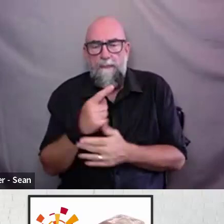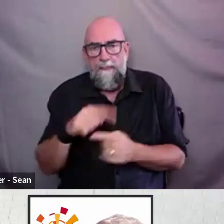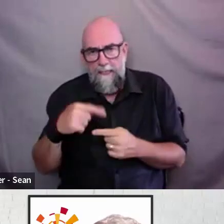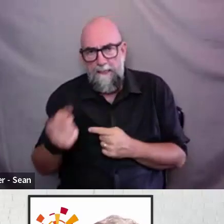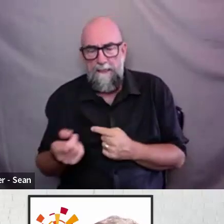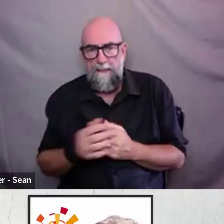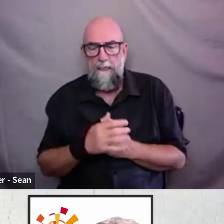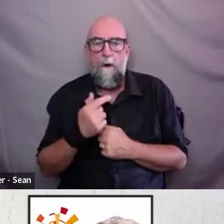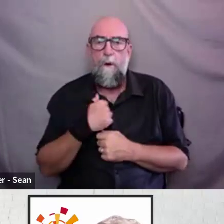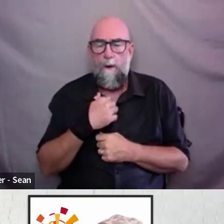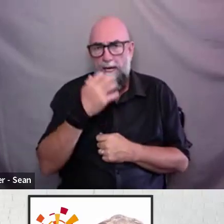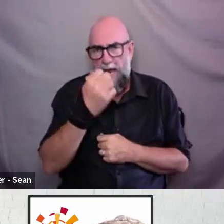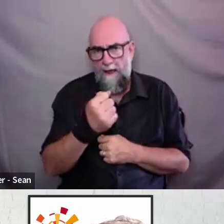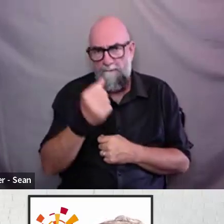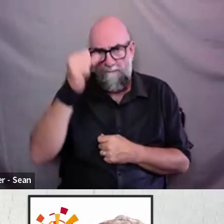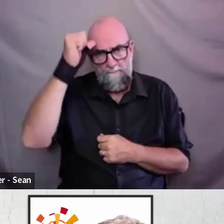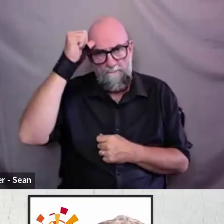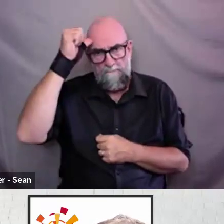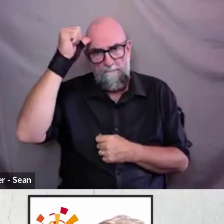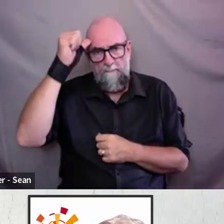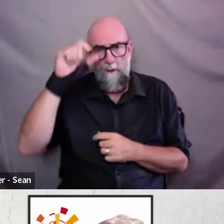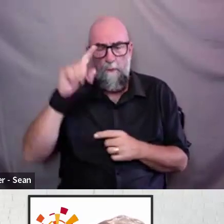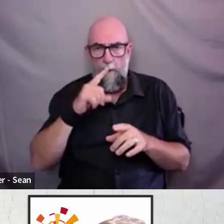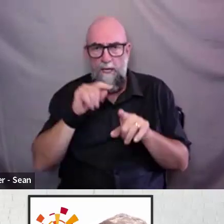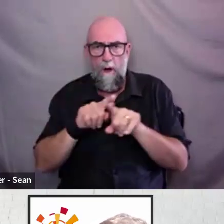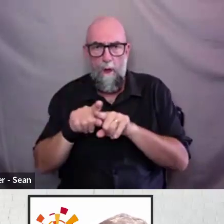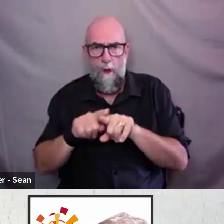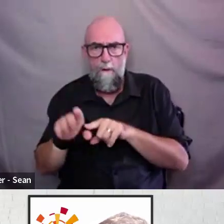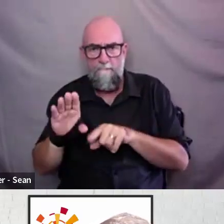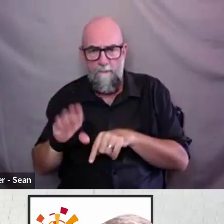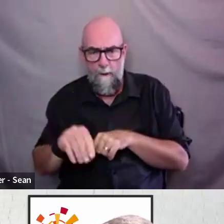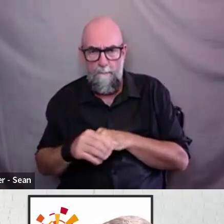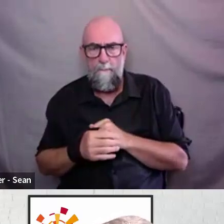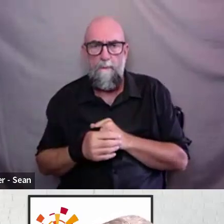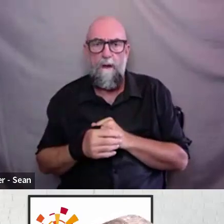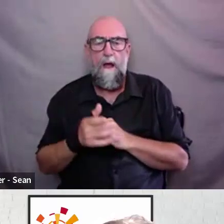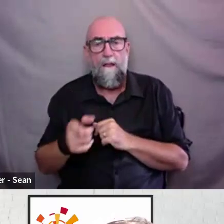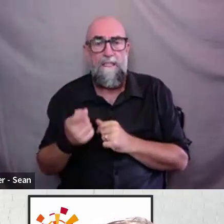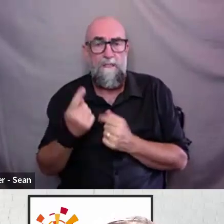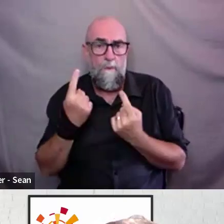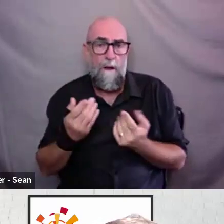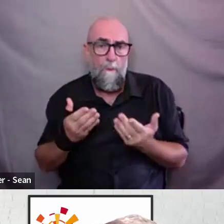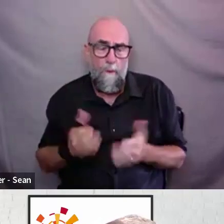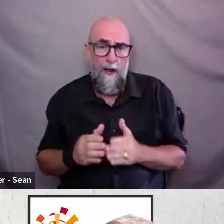, watch this space a little and I am hoping it will initiate some more conversations.